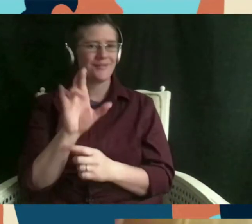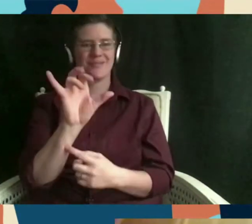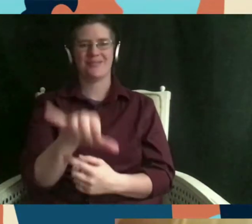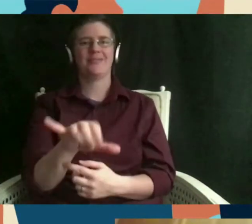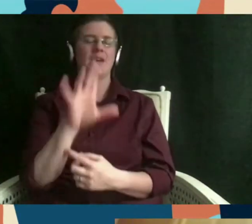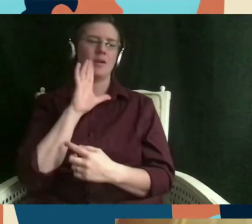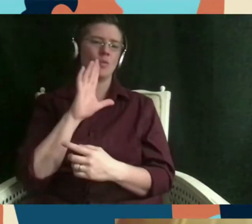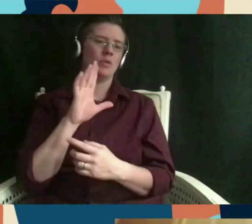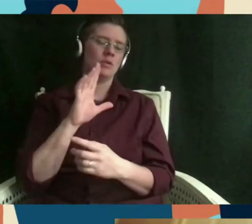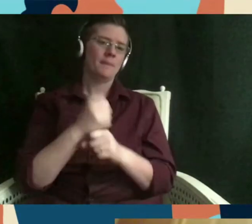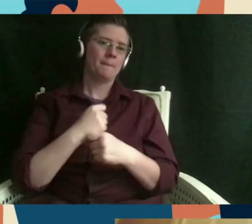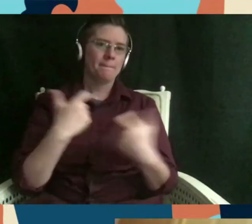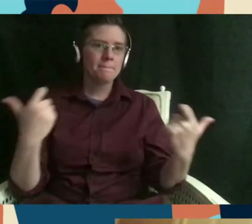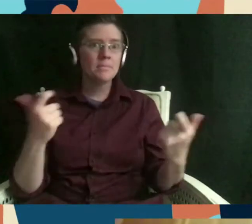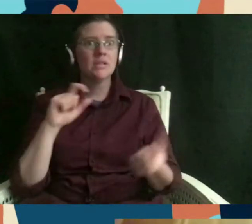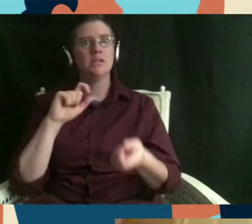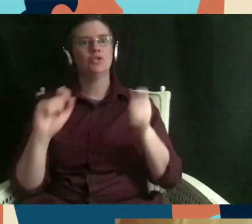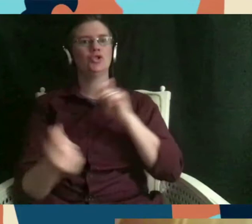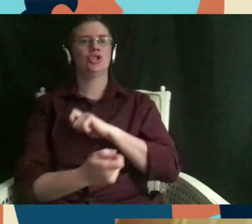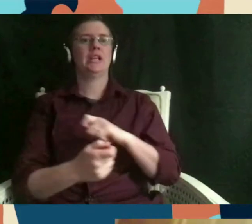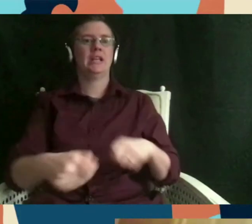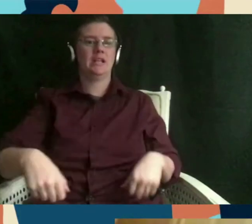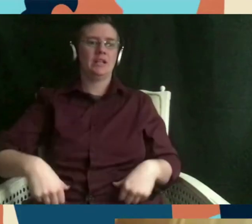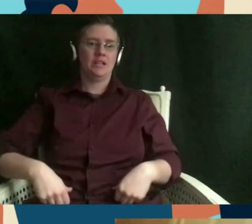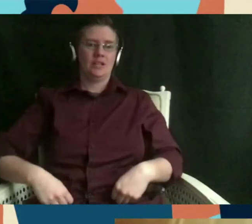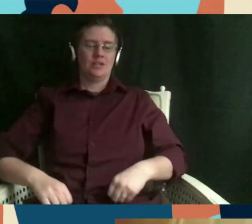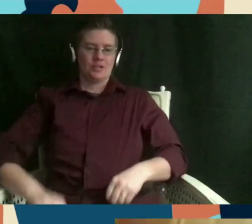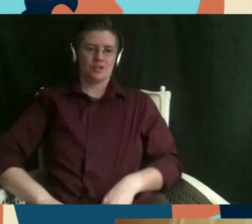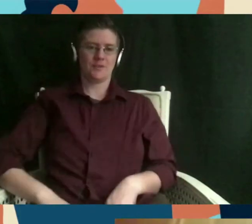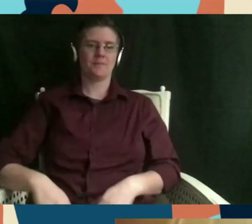i know how hard it is for me personally to be misgendered because it does happen